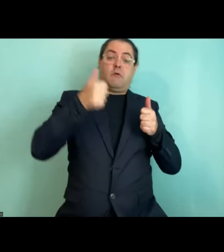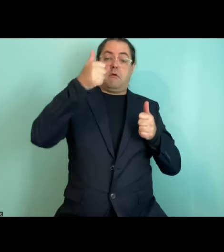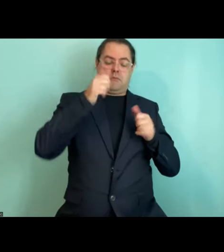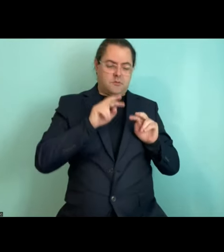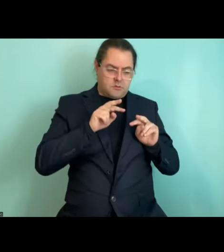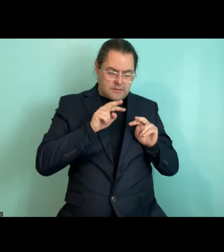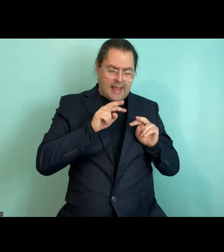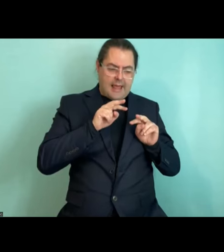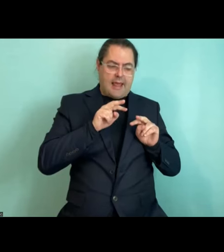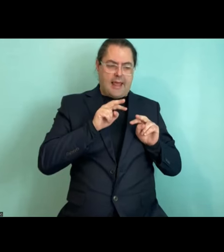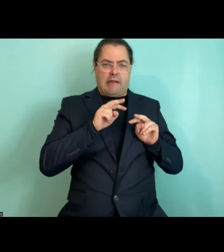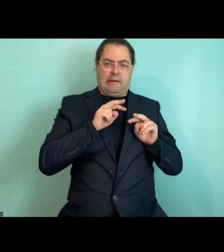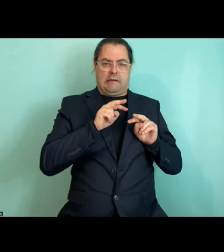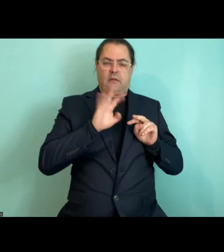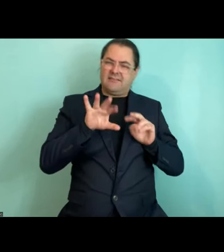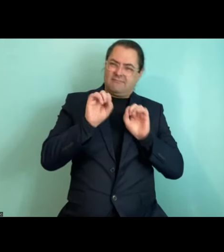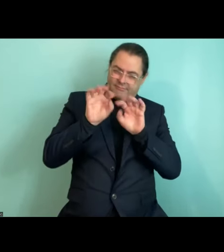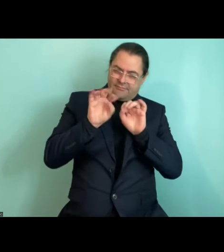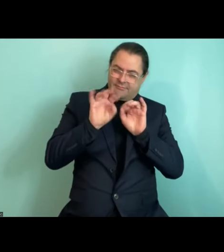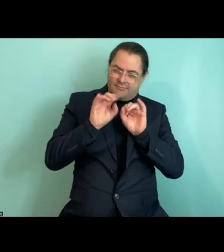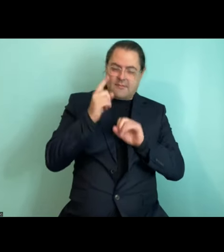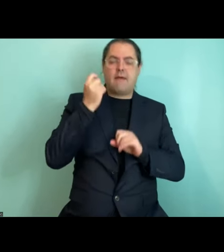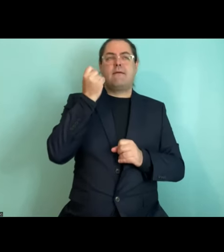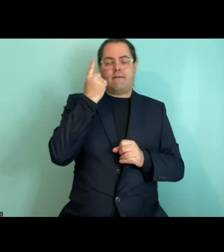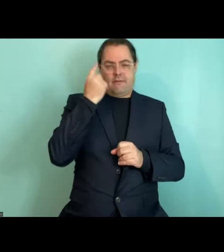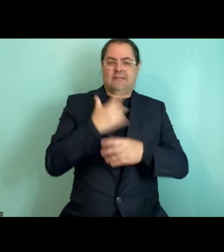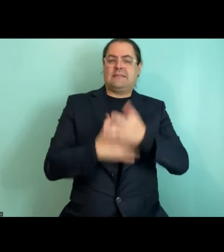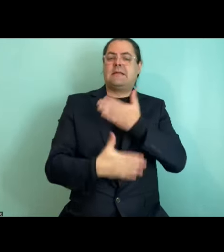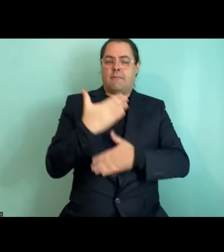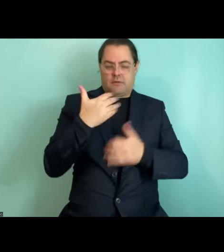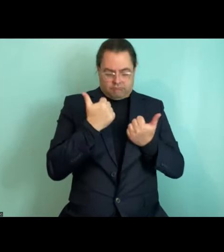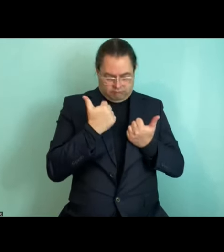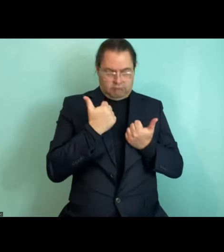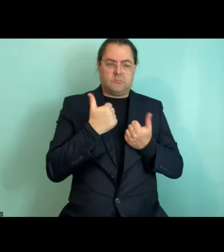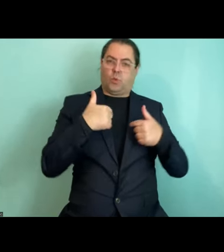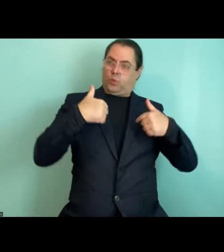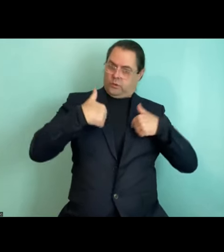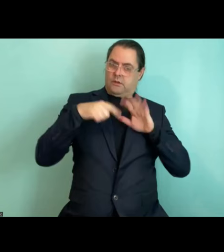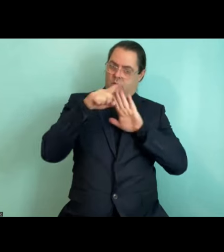species, they don't have equipment the best and all situational don't get me to key so